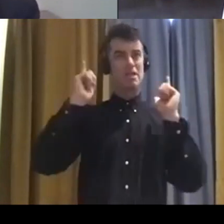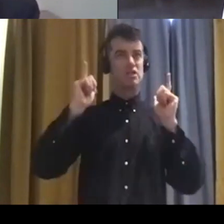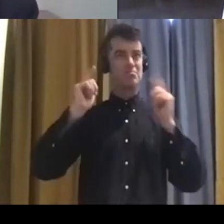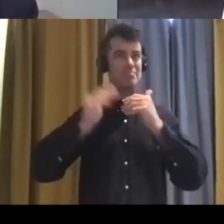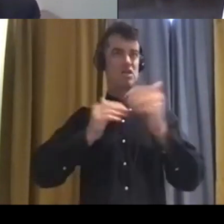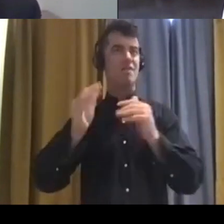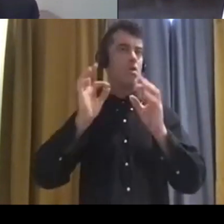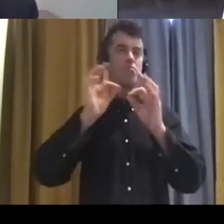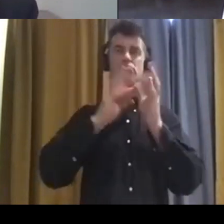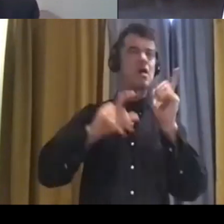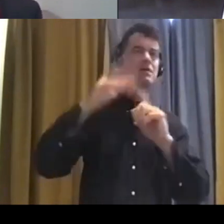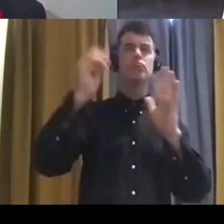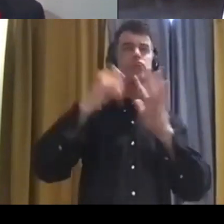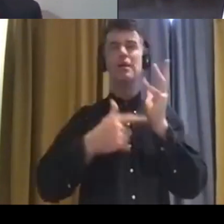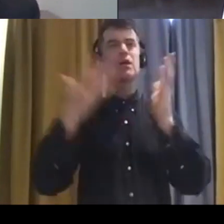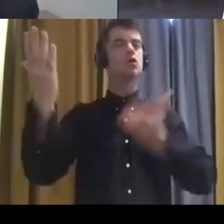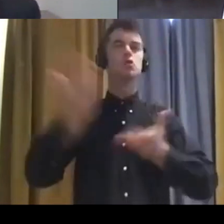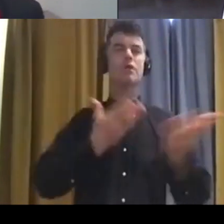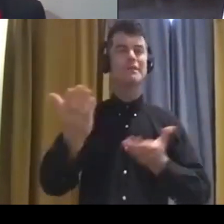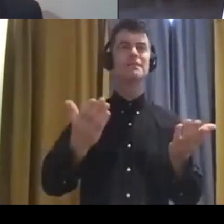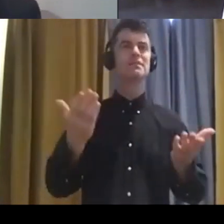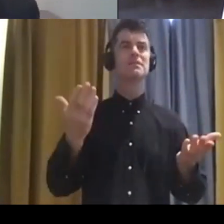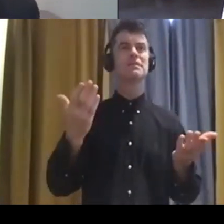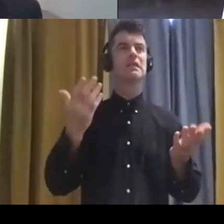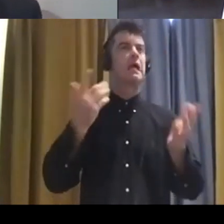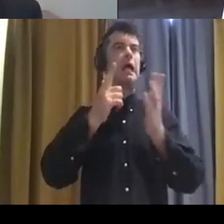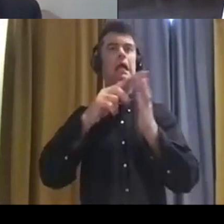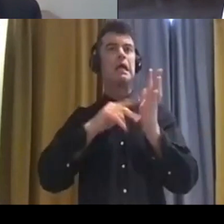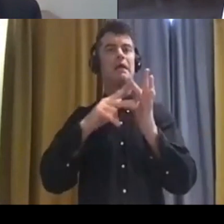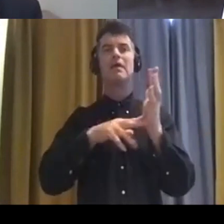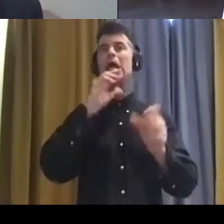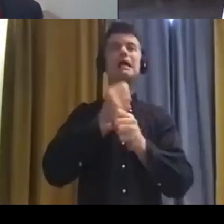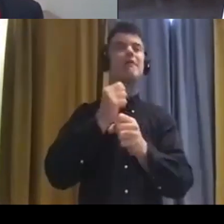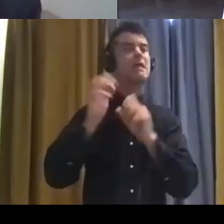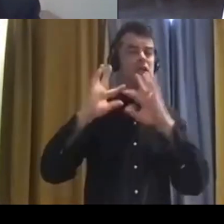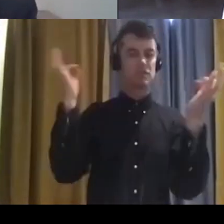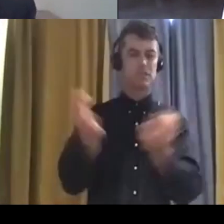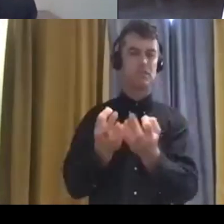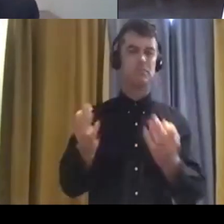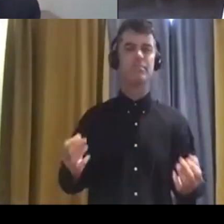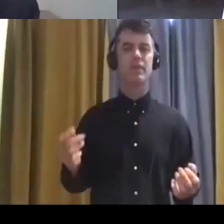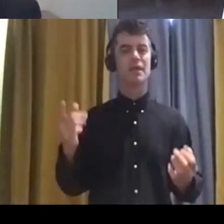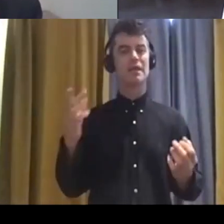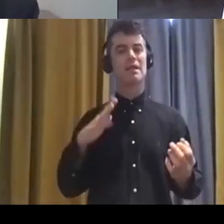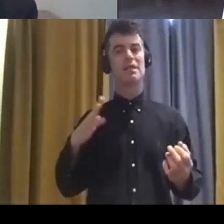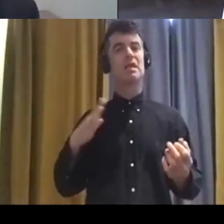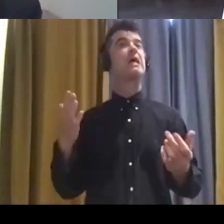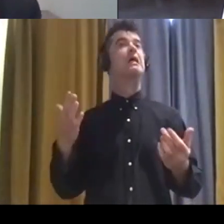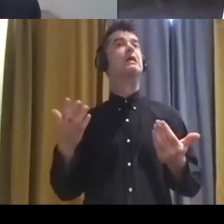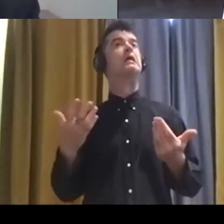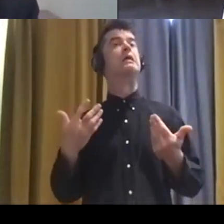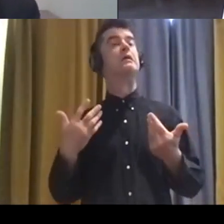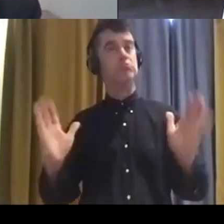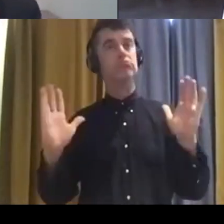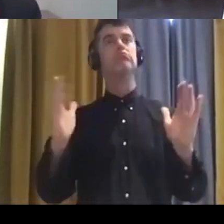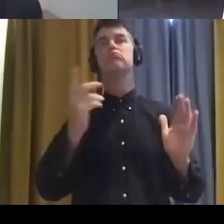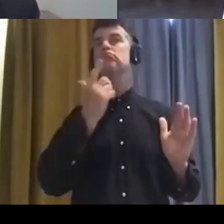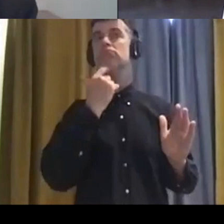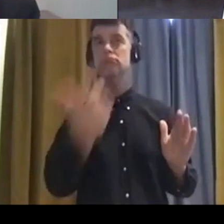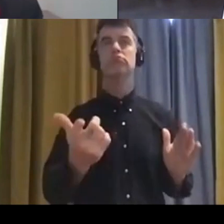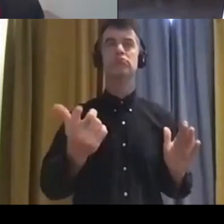a government agency. You've got to be willing to take risks and quite often today when you